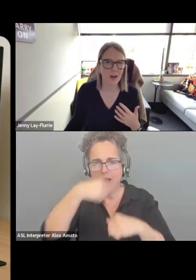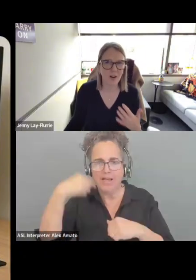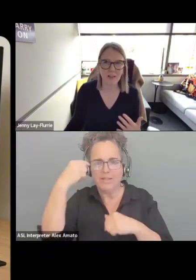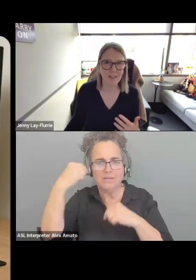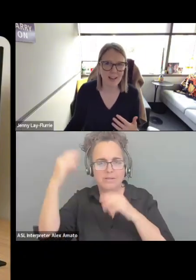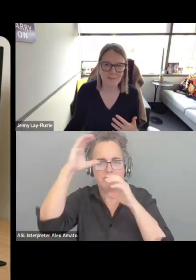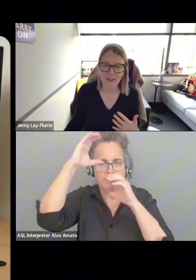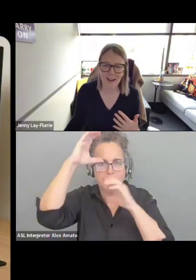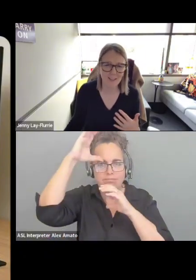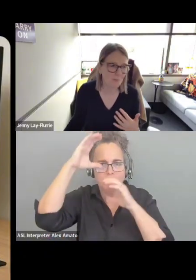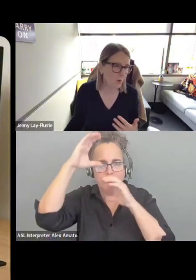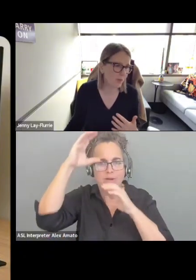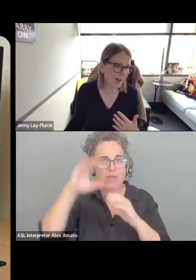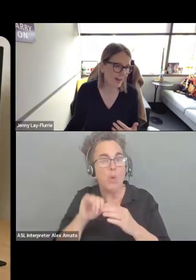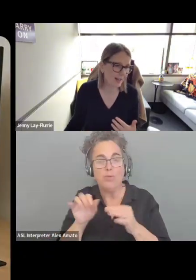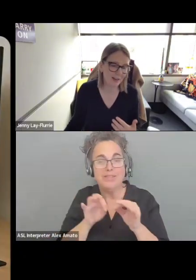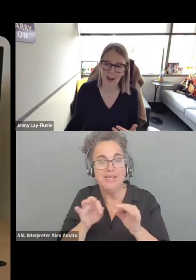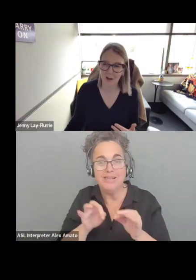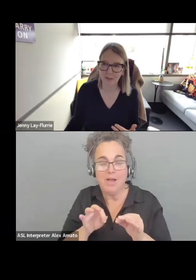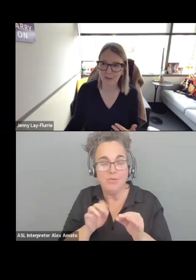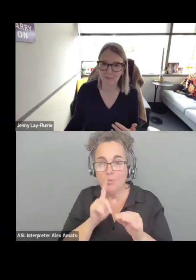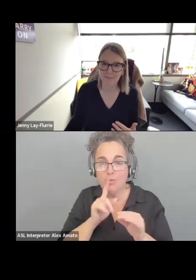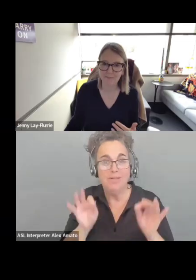that honestly matter more than anything else.